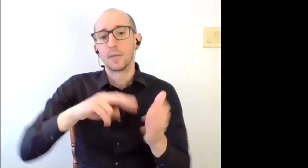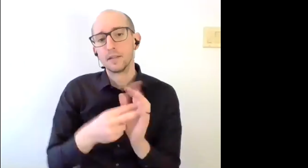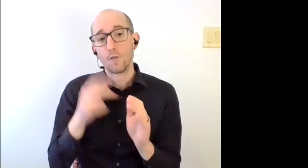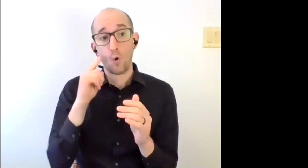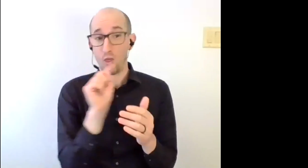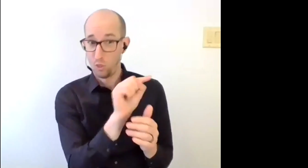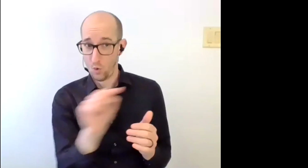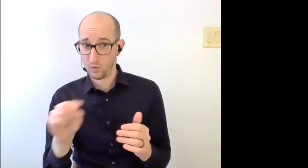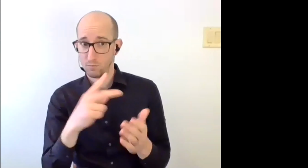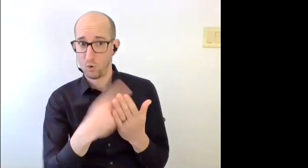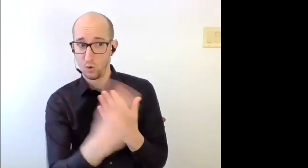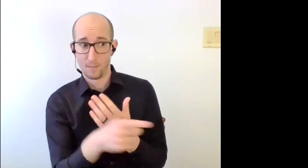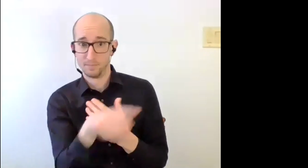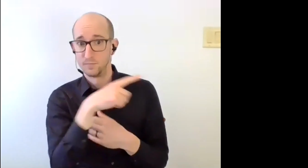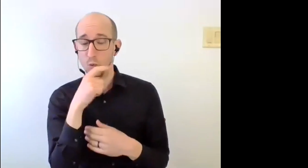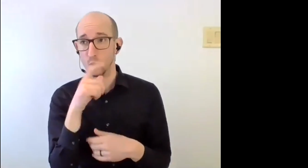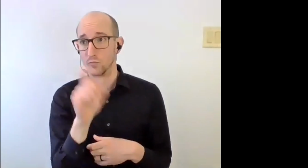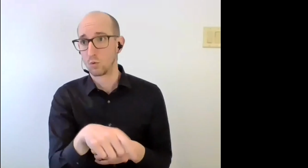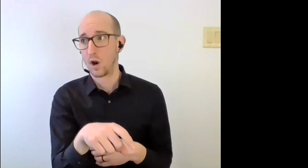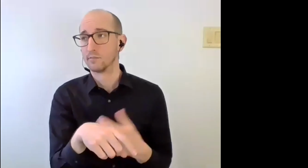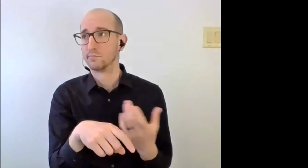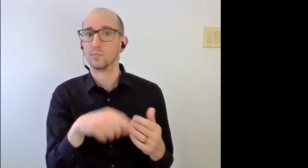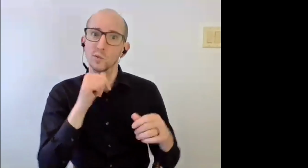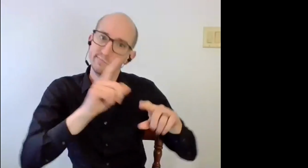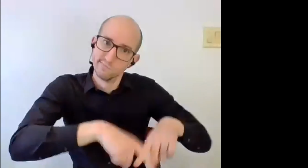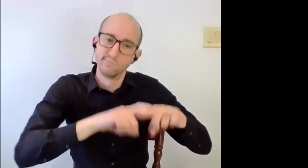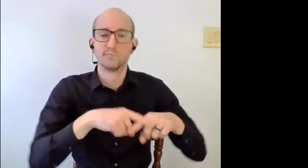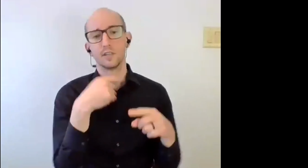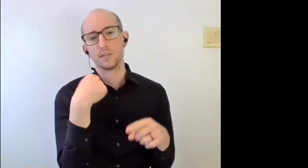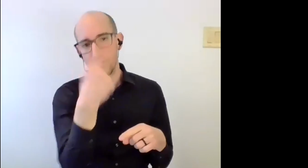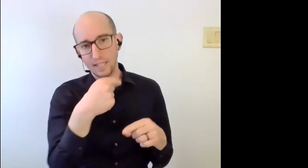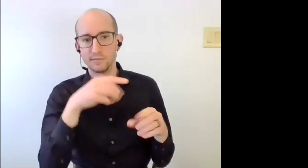continue to operate on-line for the rest of the quarter. That would mean that for those programs